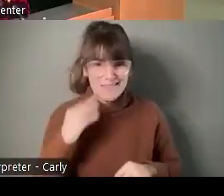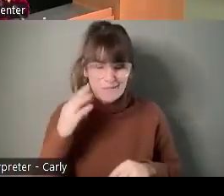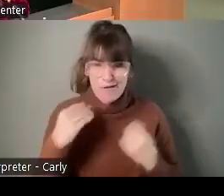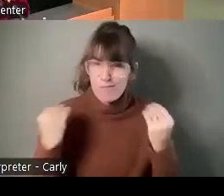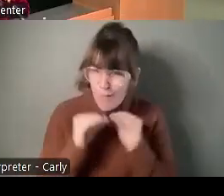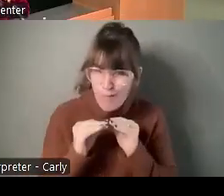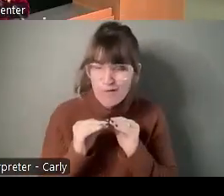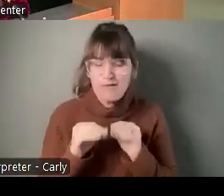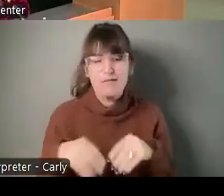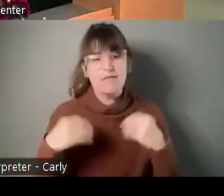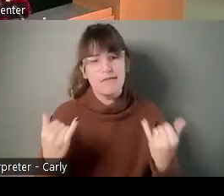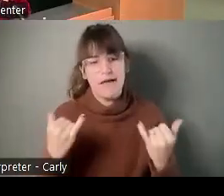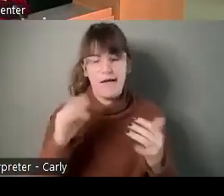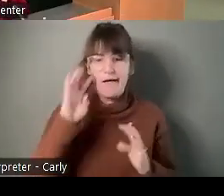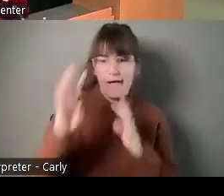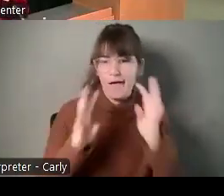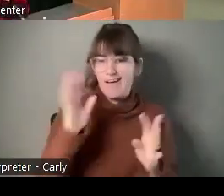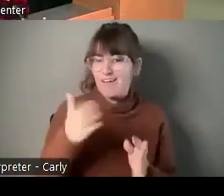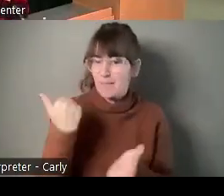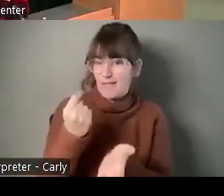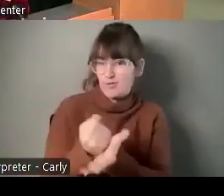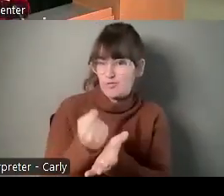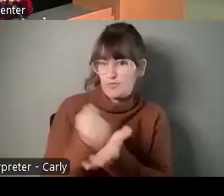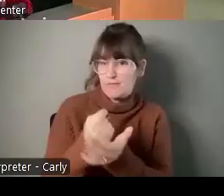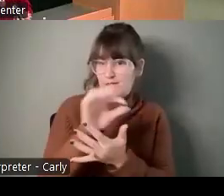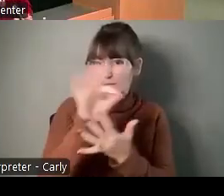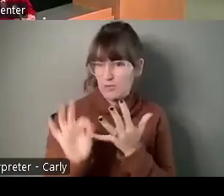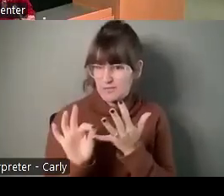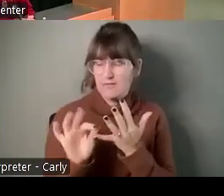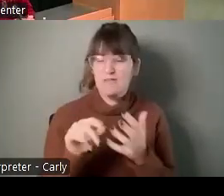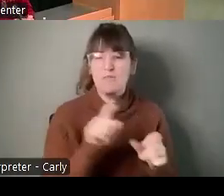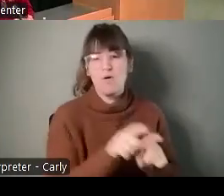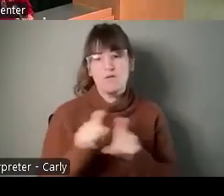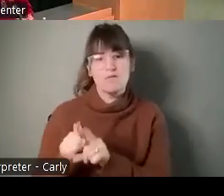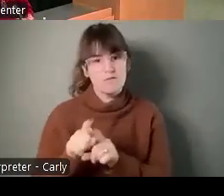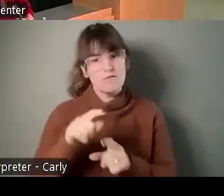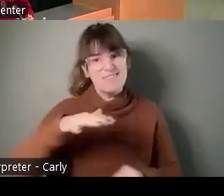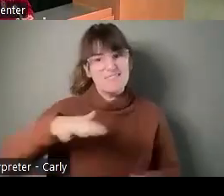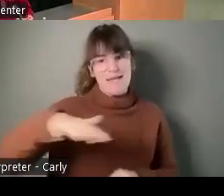to come up with better treatment options, um but we also have to create space for the patients.